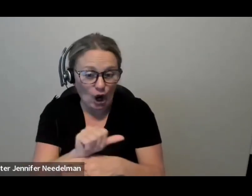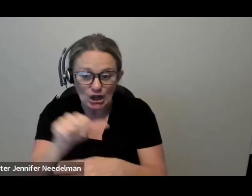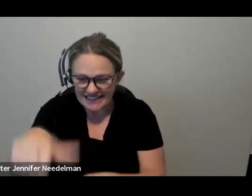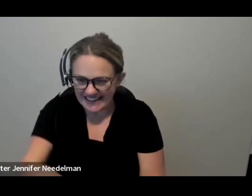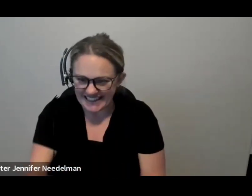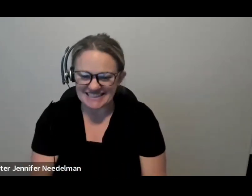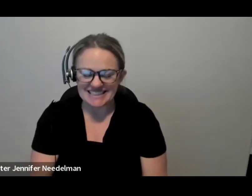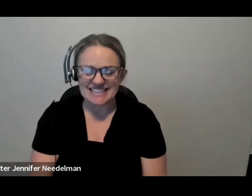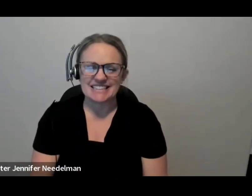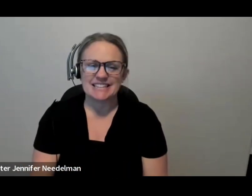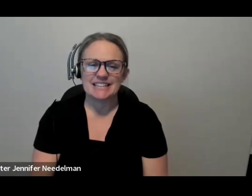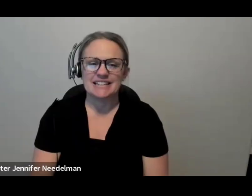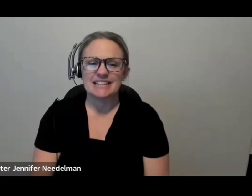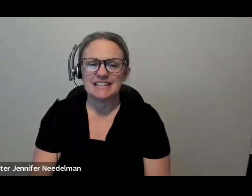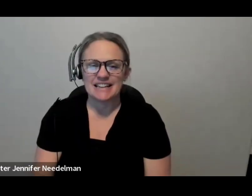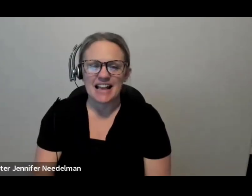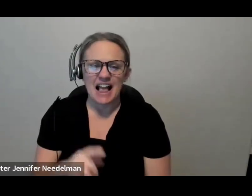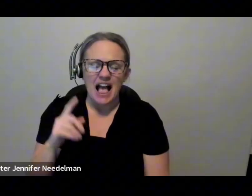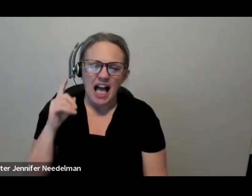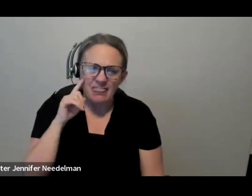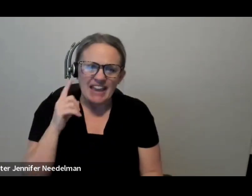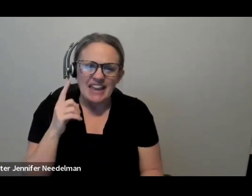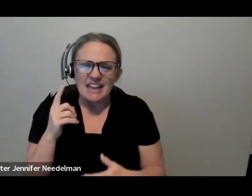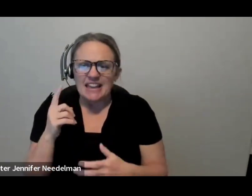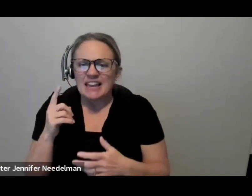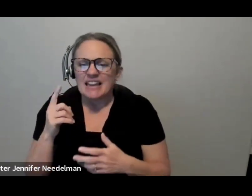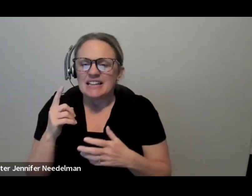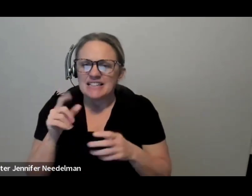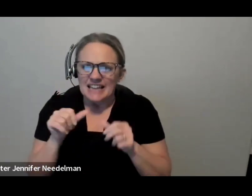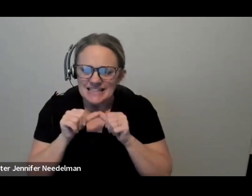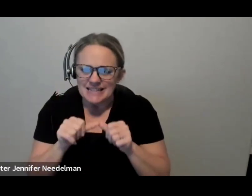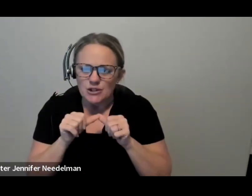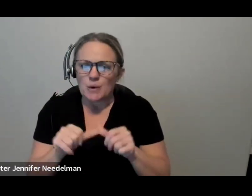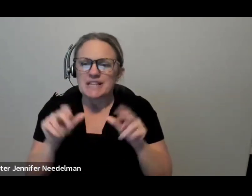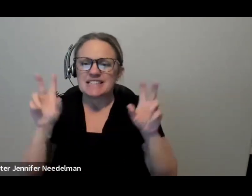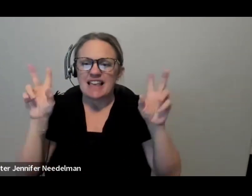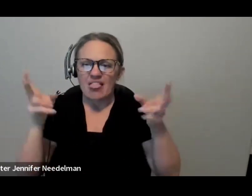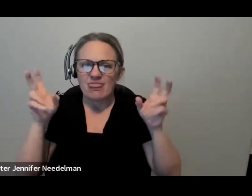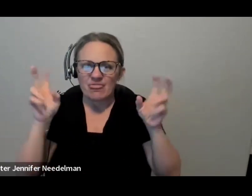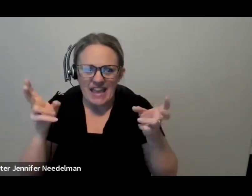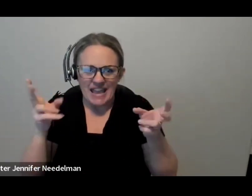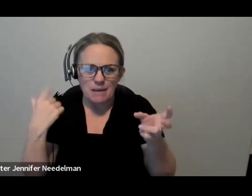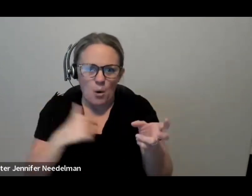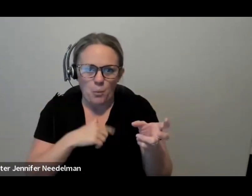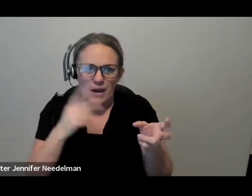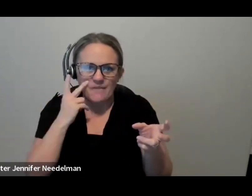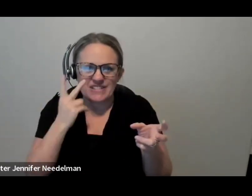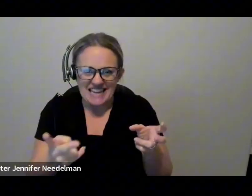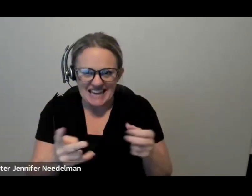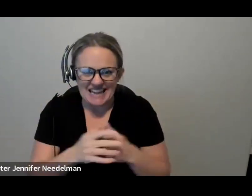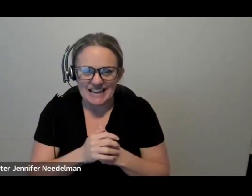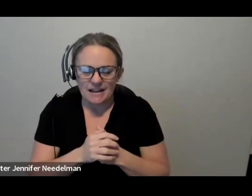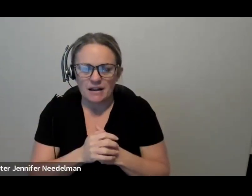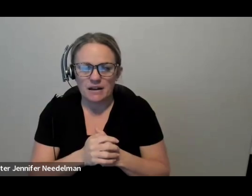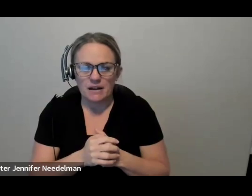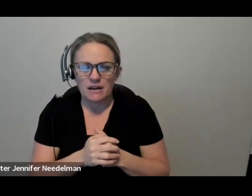and I think it's an overarching theme that we have seen in the academy. First, that not many of the people